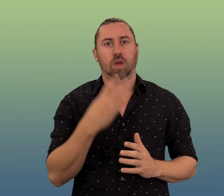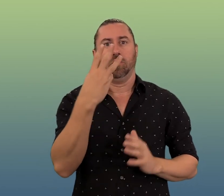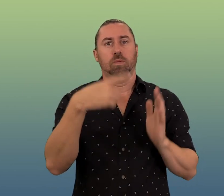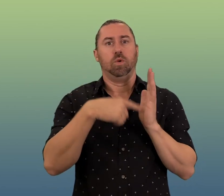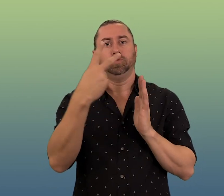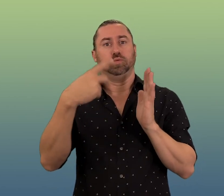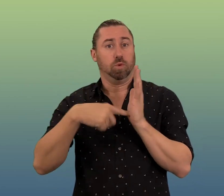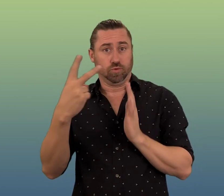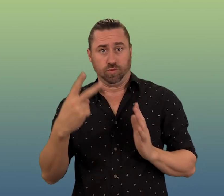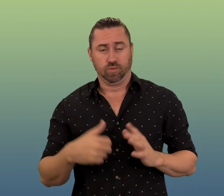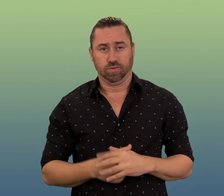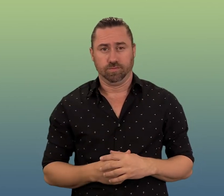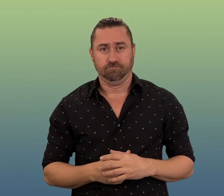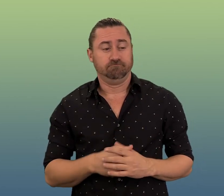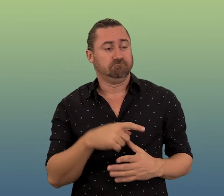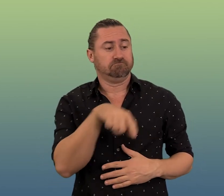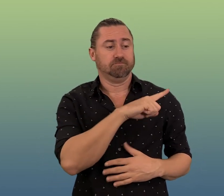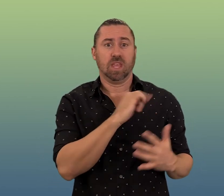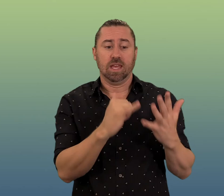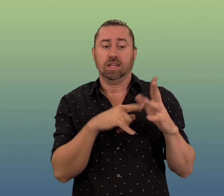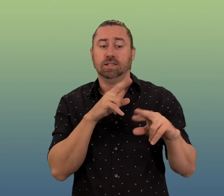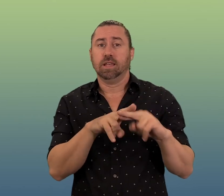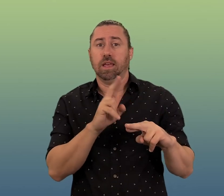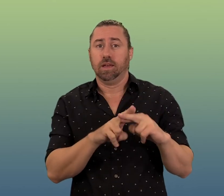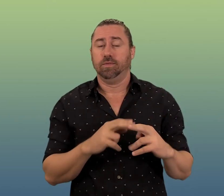Three point two point two. For our employees.